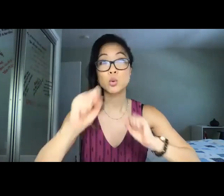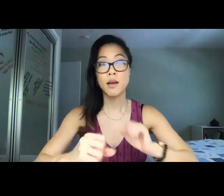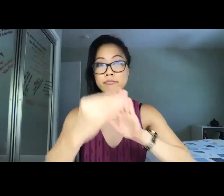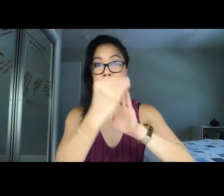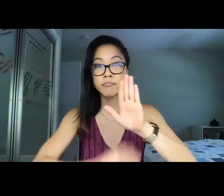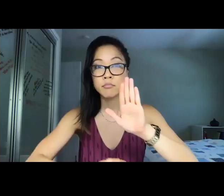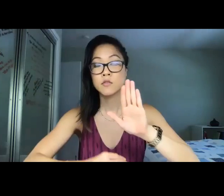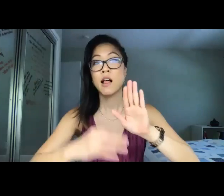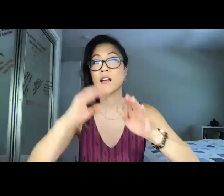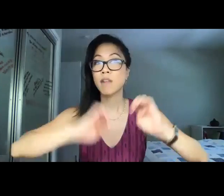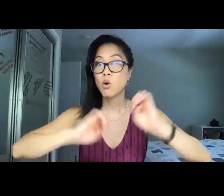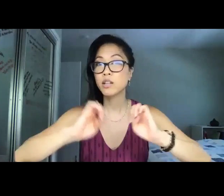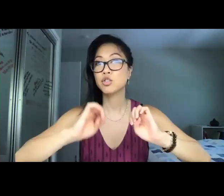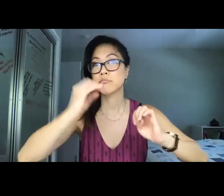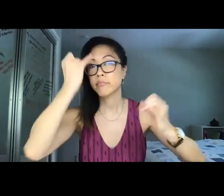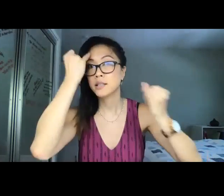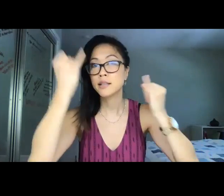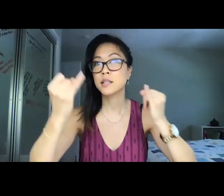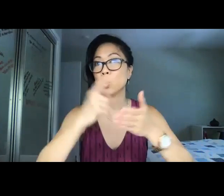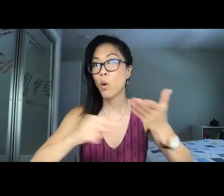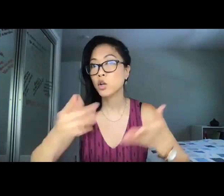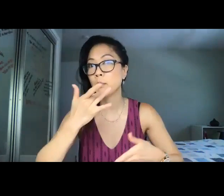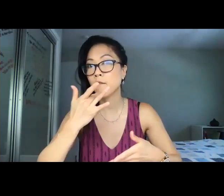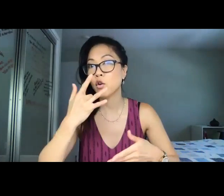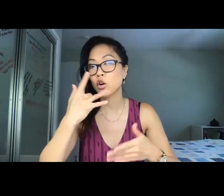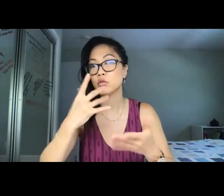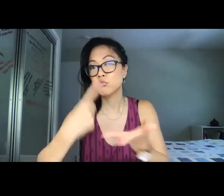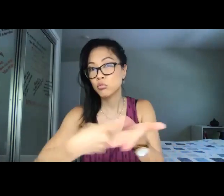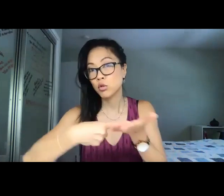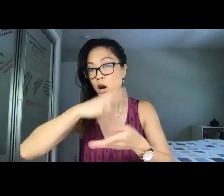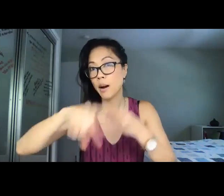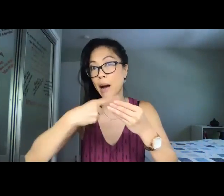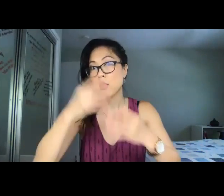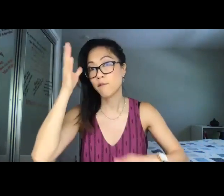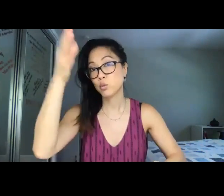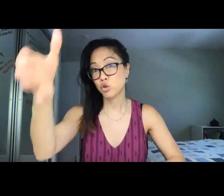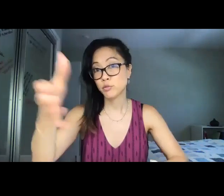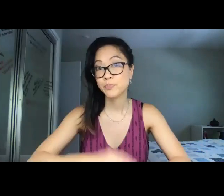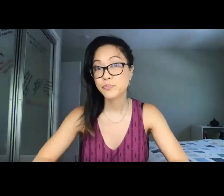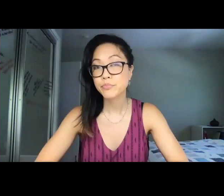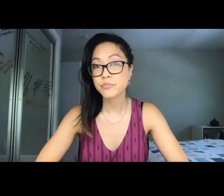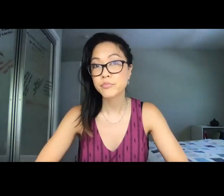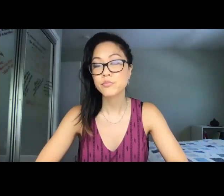And without, you know, we couldn't have done this by ourselves. We don't do this alone.